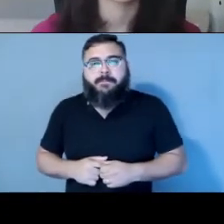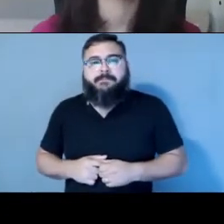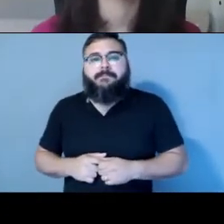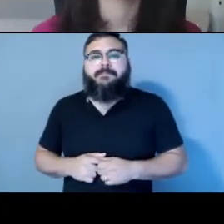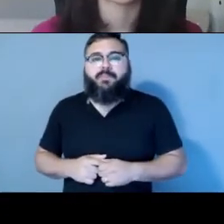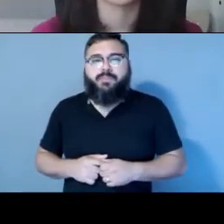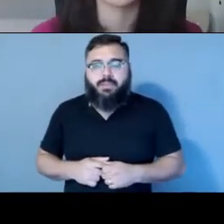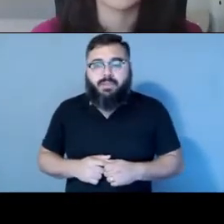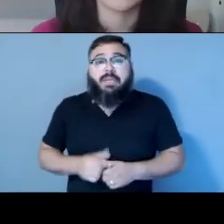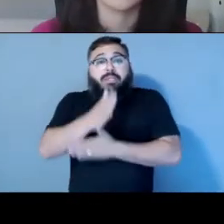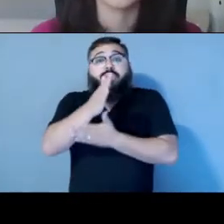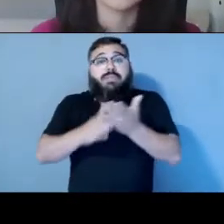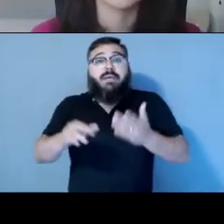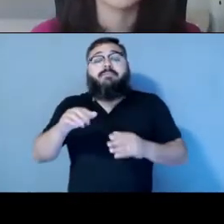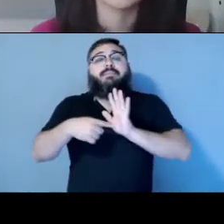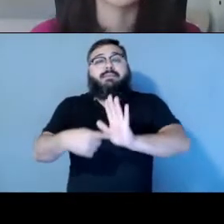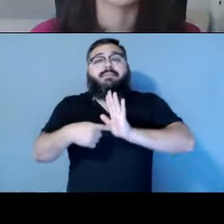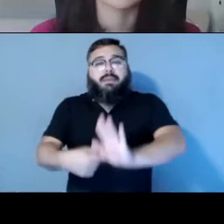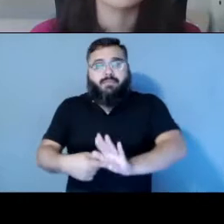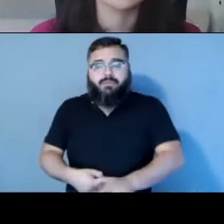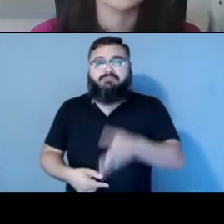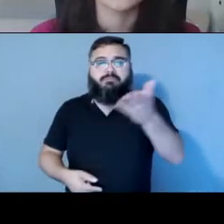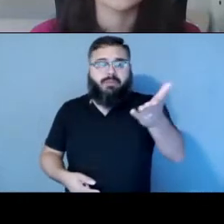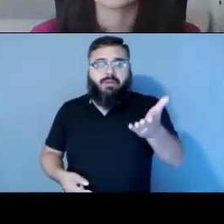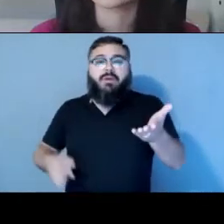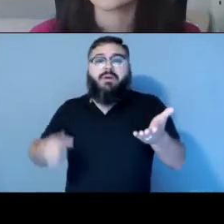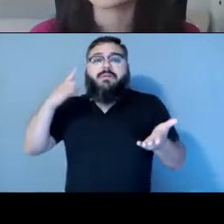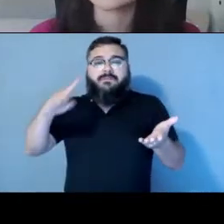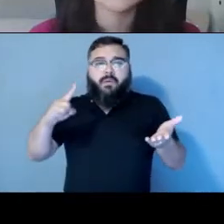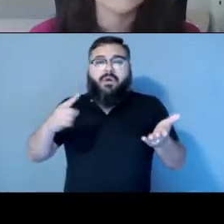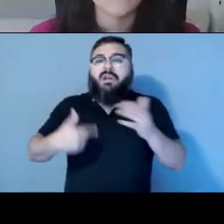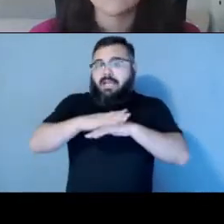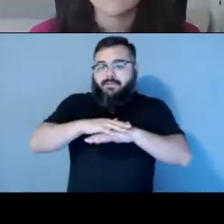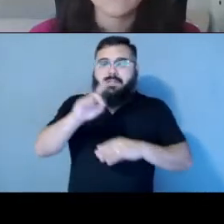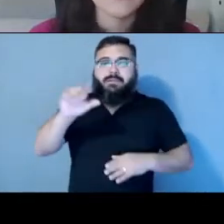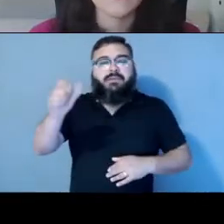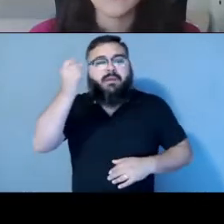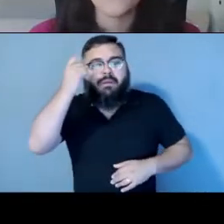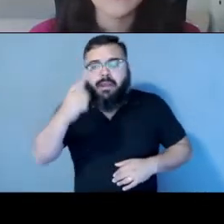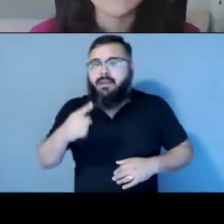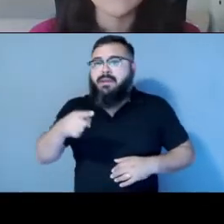So some examples, here's some examples of covered disabilities, and of course, this is not, this is not comprehensive,